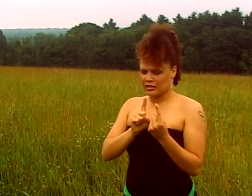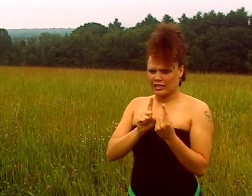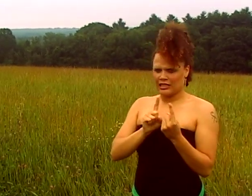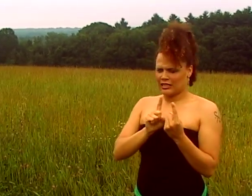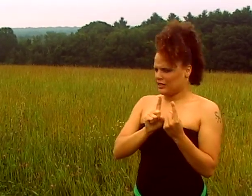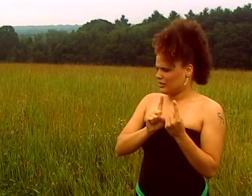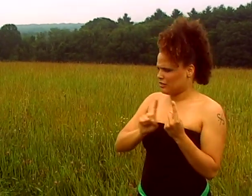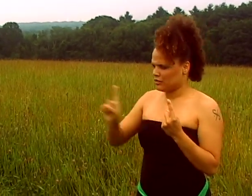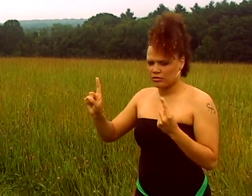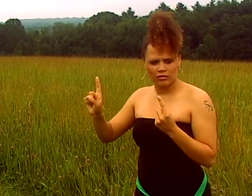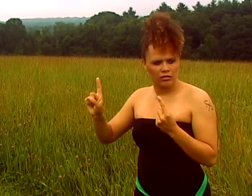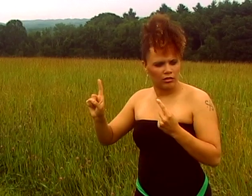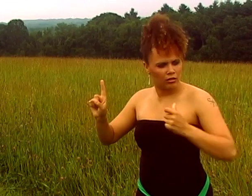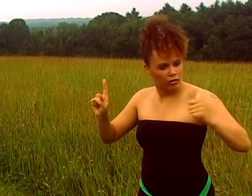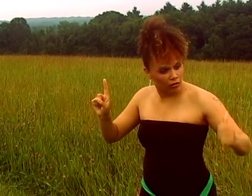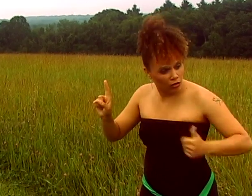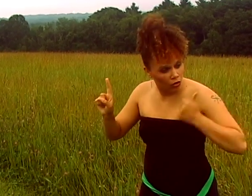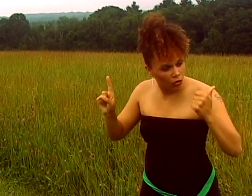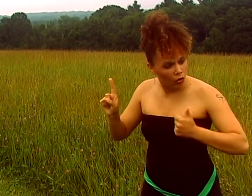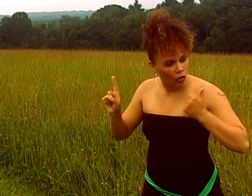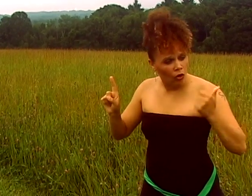These wheels have rolled through